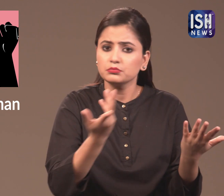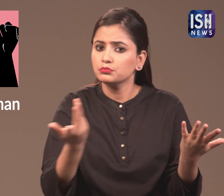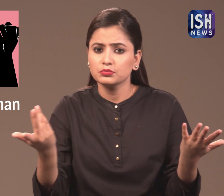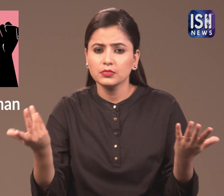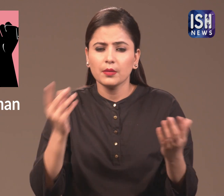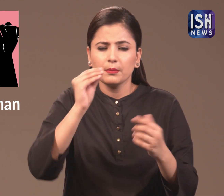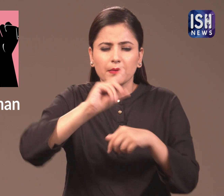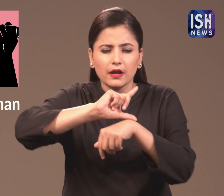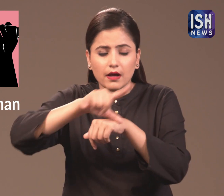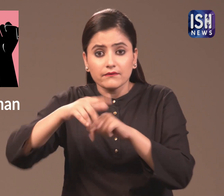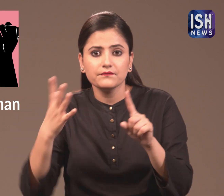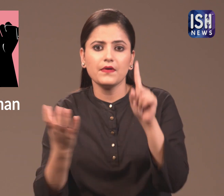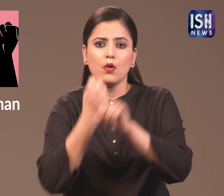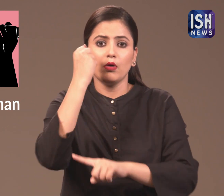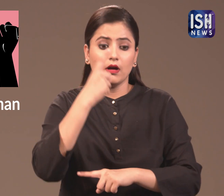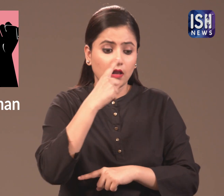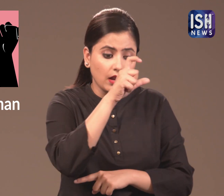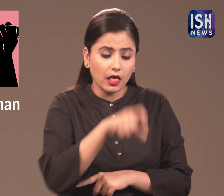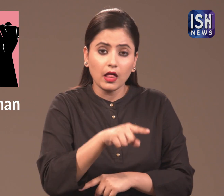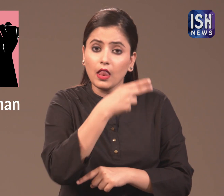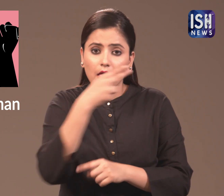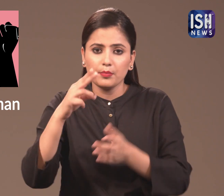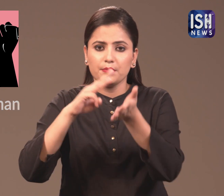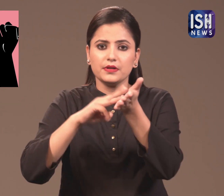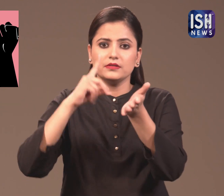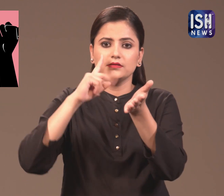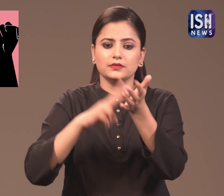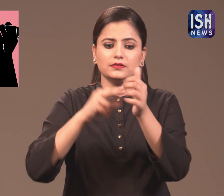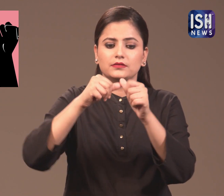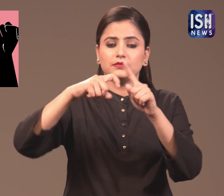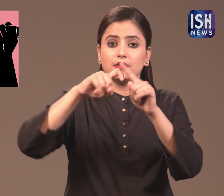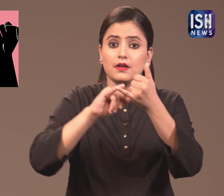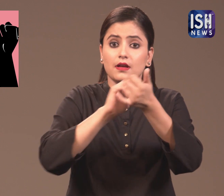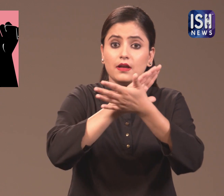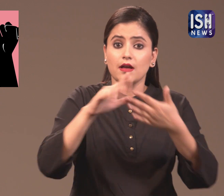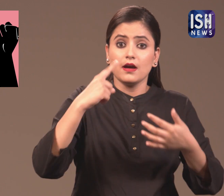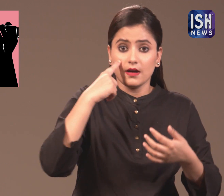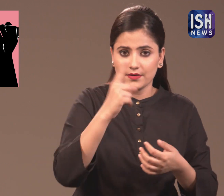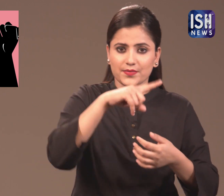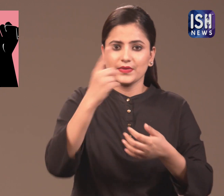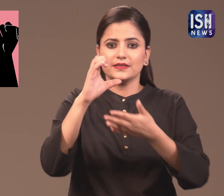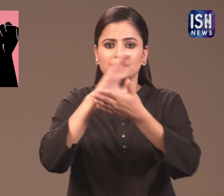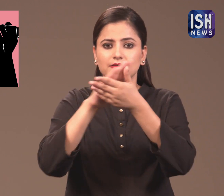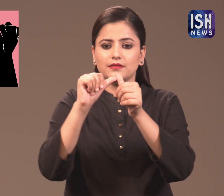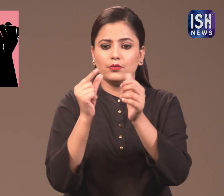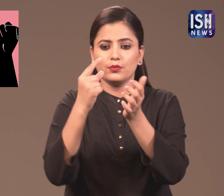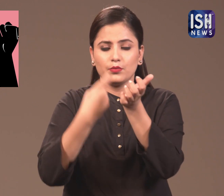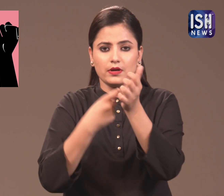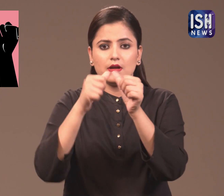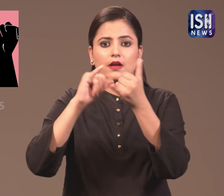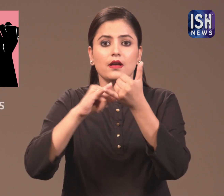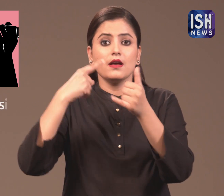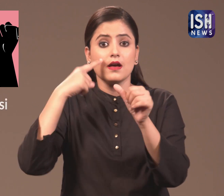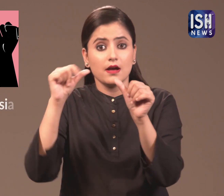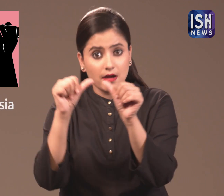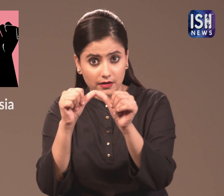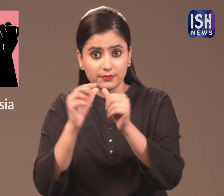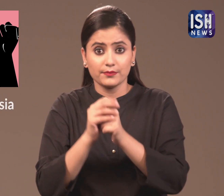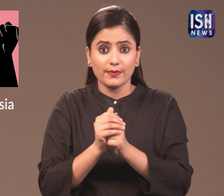Nobody knew her. After a while they found that her name was Minakshi Chaurasia.